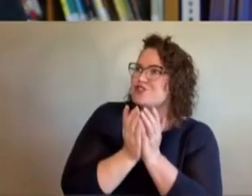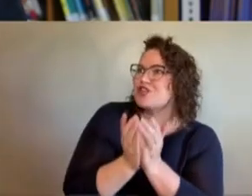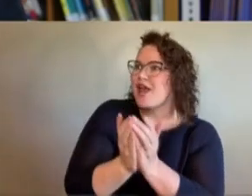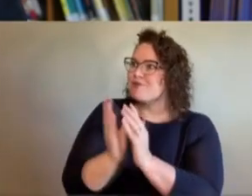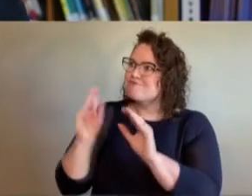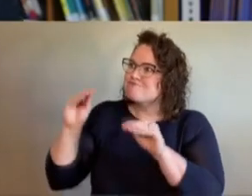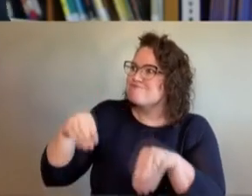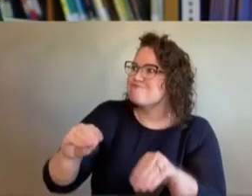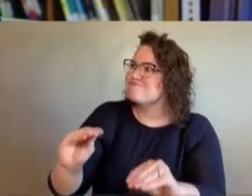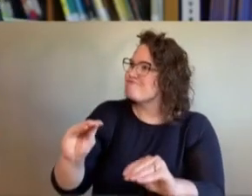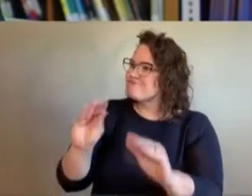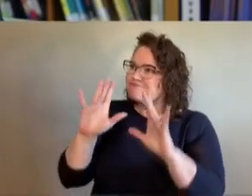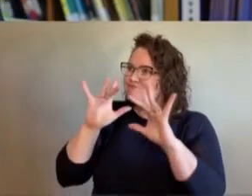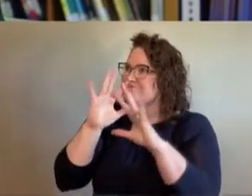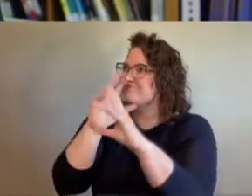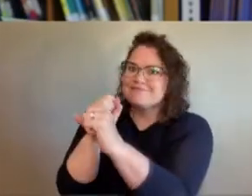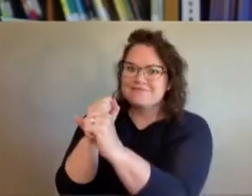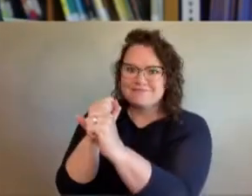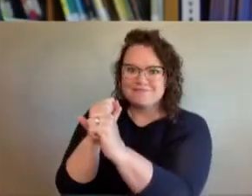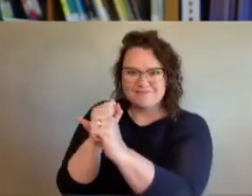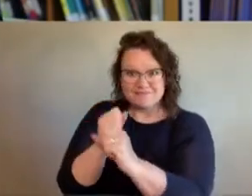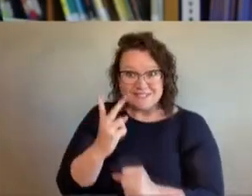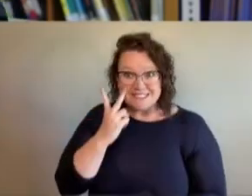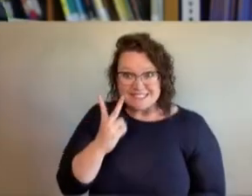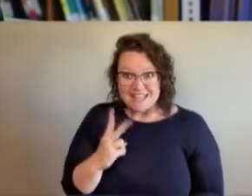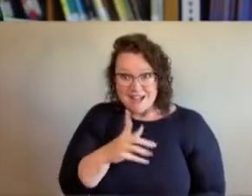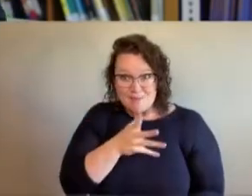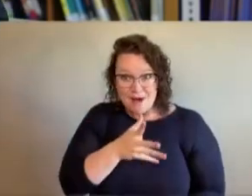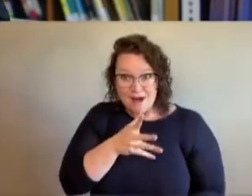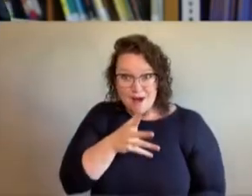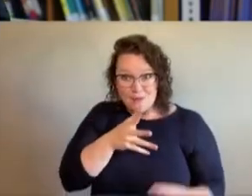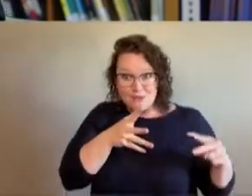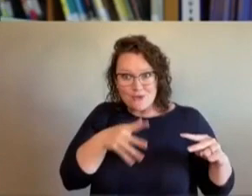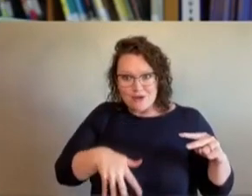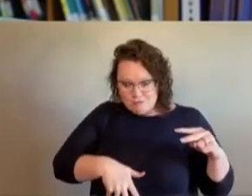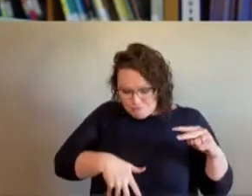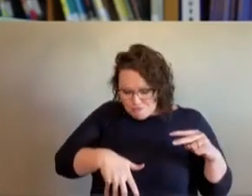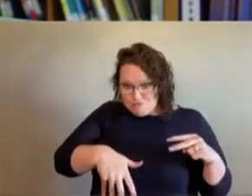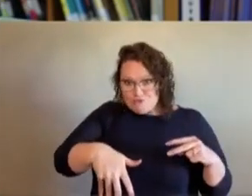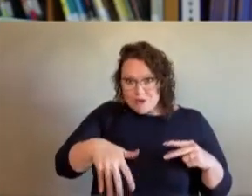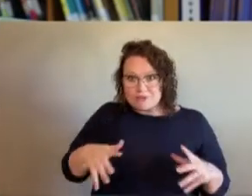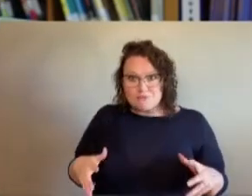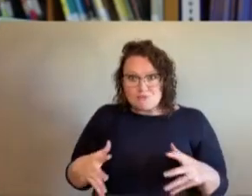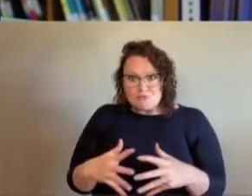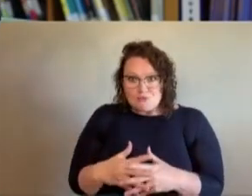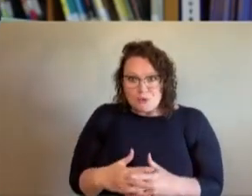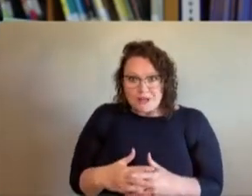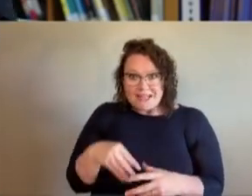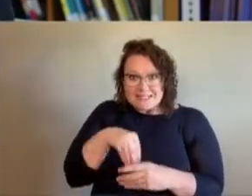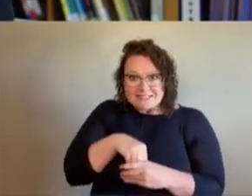the flow of the tide. Up and down he would glide as of writing on air, dreams of ships